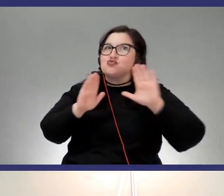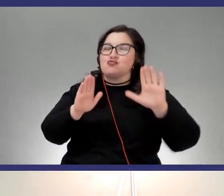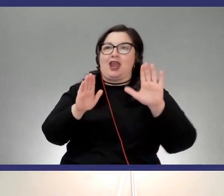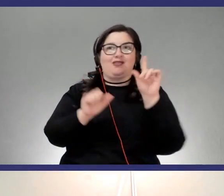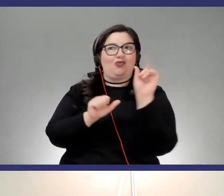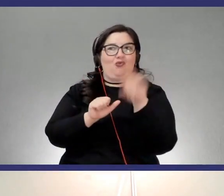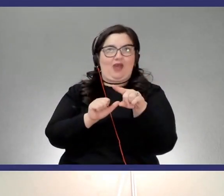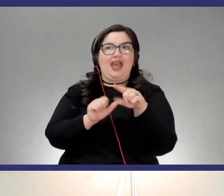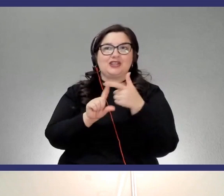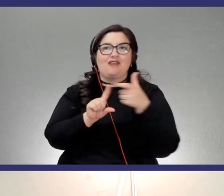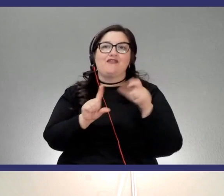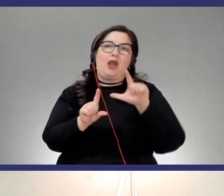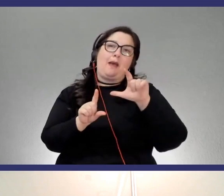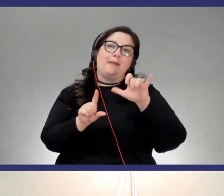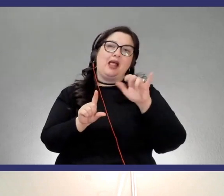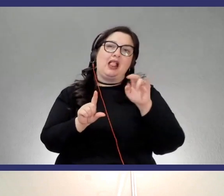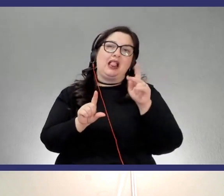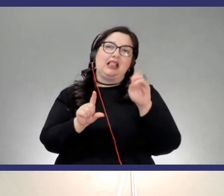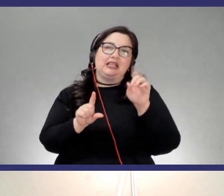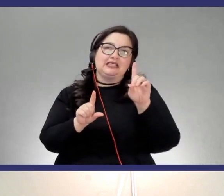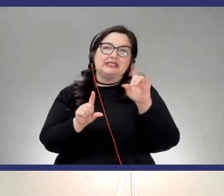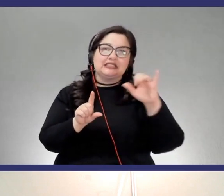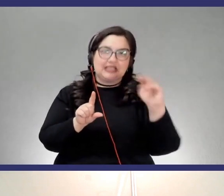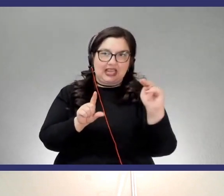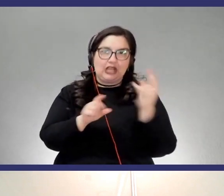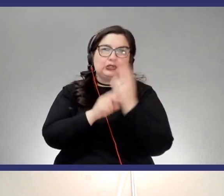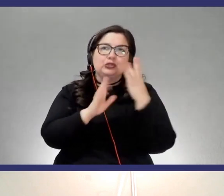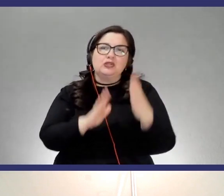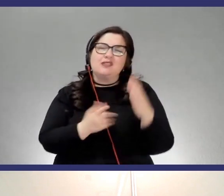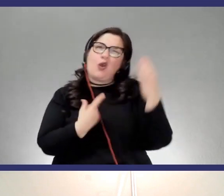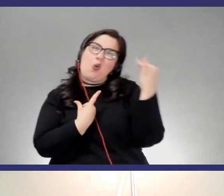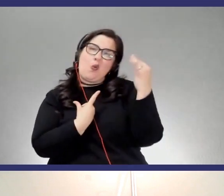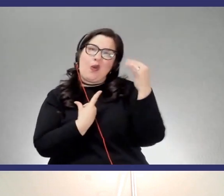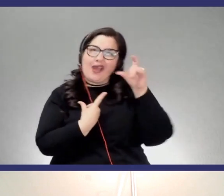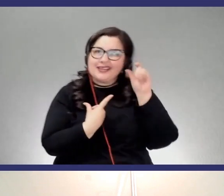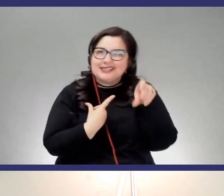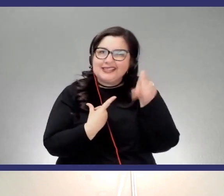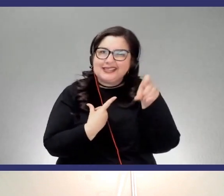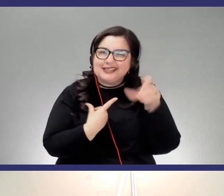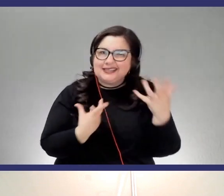Let me bring it up for us. "Why was there a need for AWS Backups